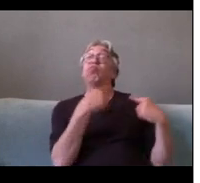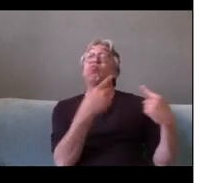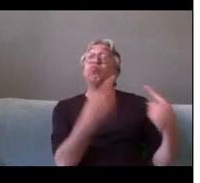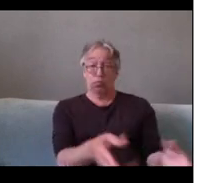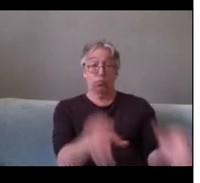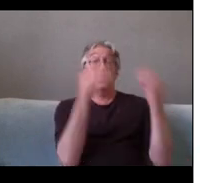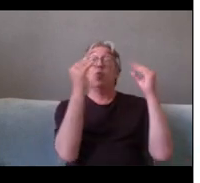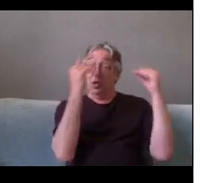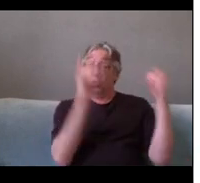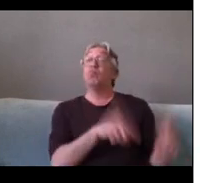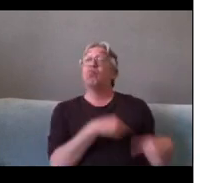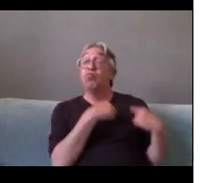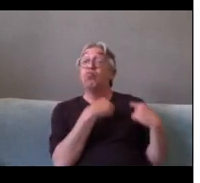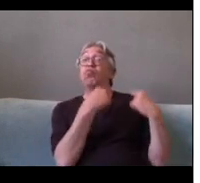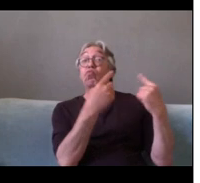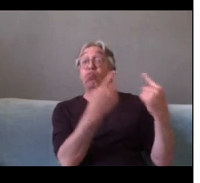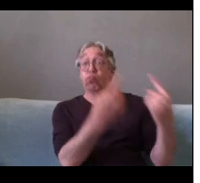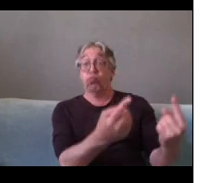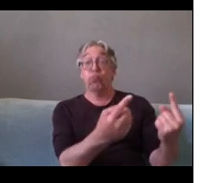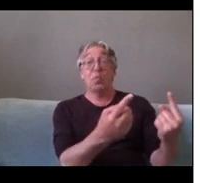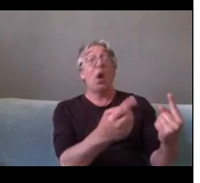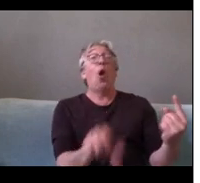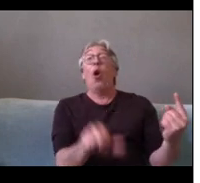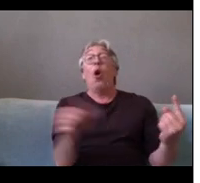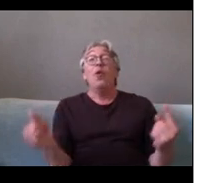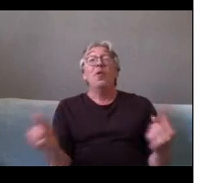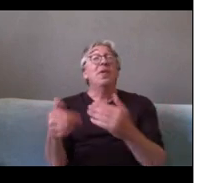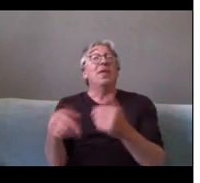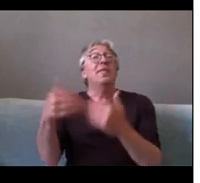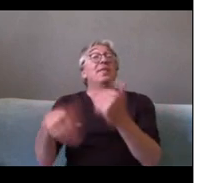more than anybody else. And therefore, they are able to get good jobs.